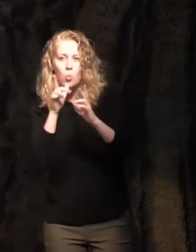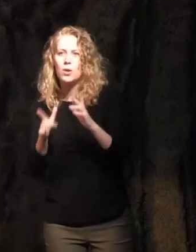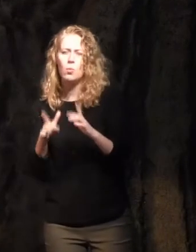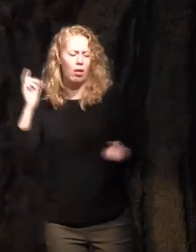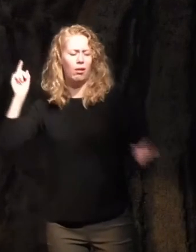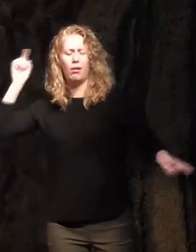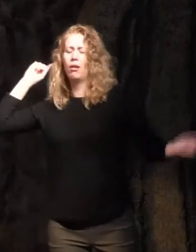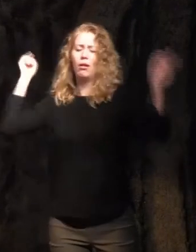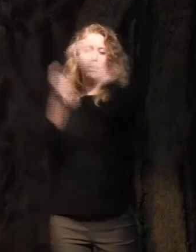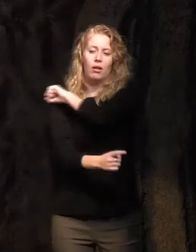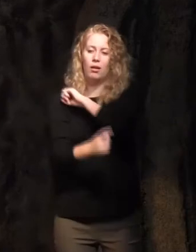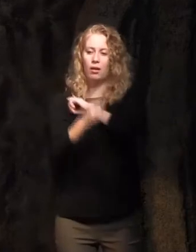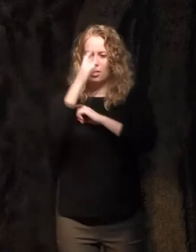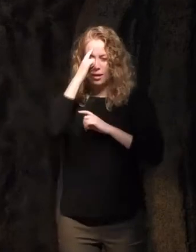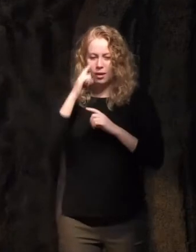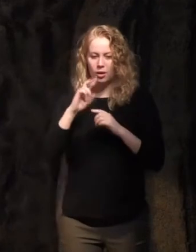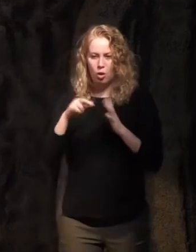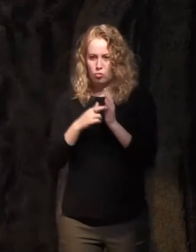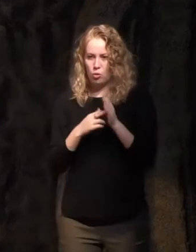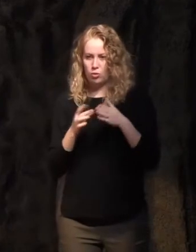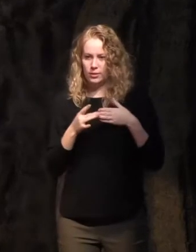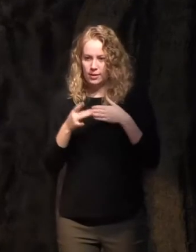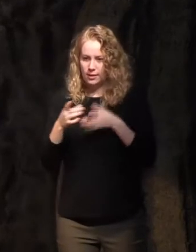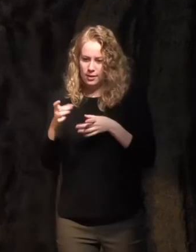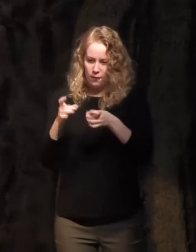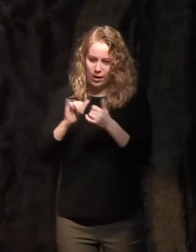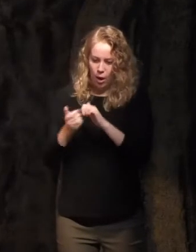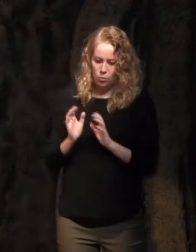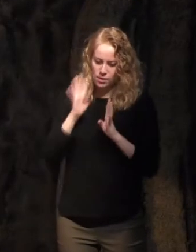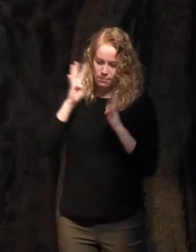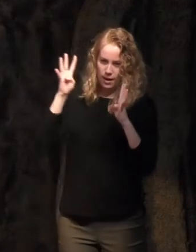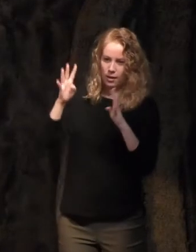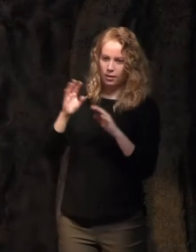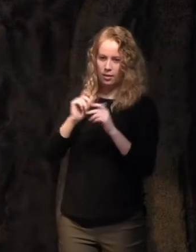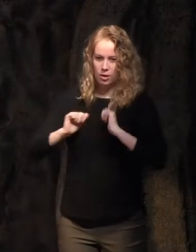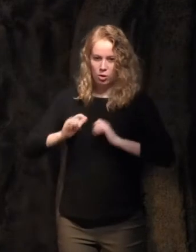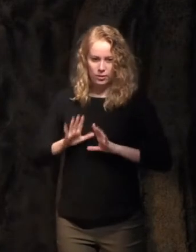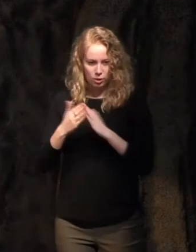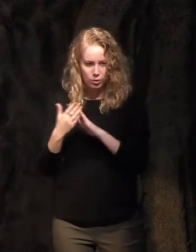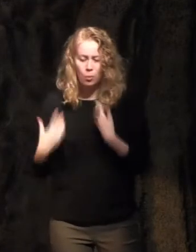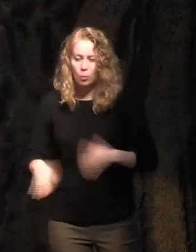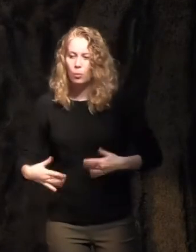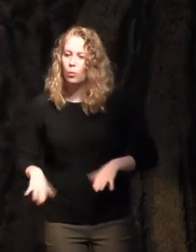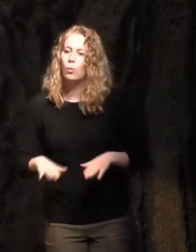the rules governing how we make theater in this country is a work in progress that is attempting to reflect